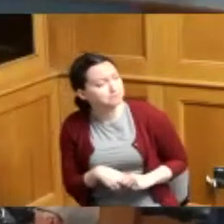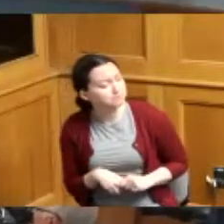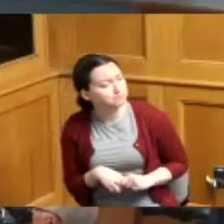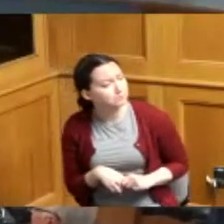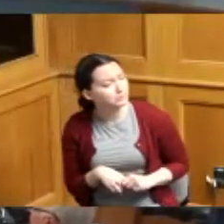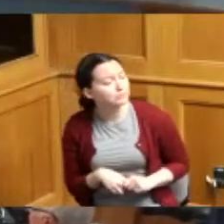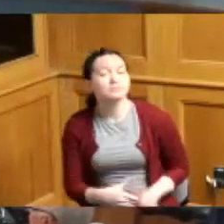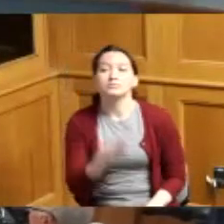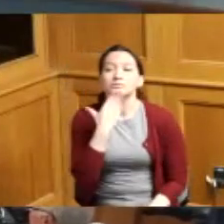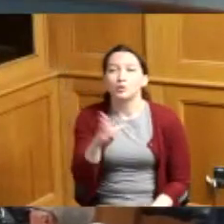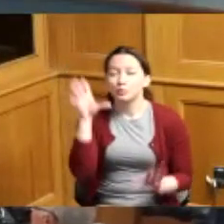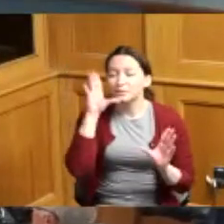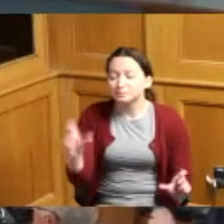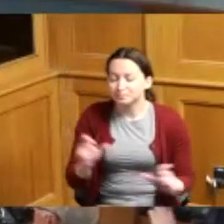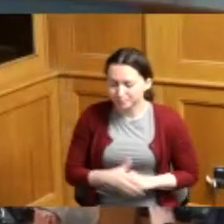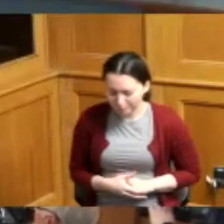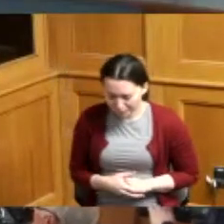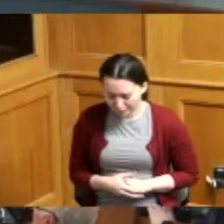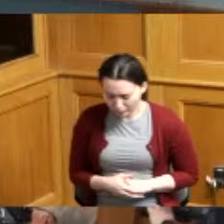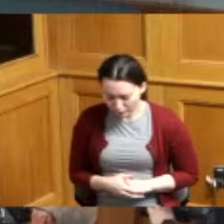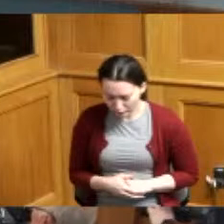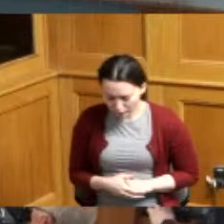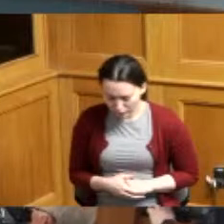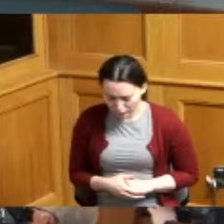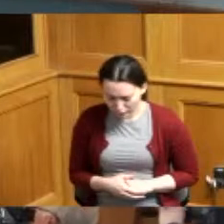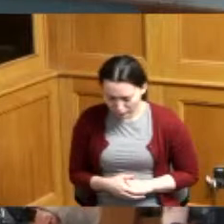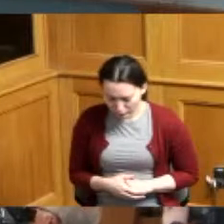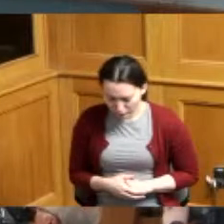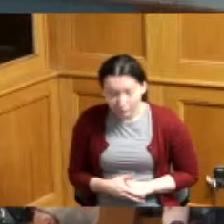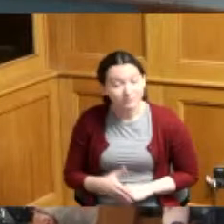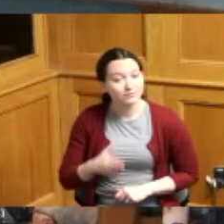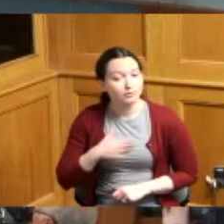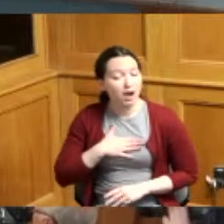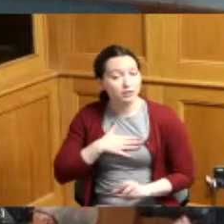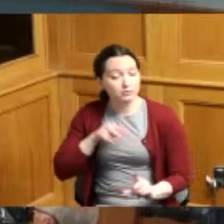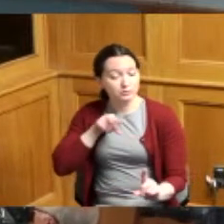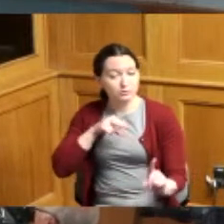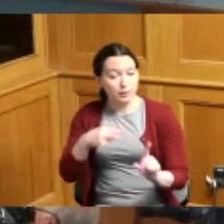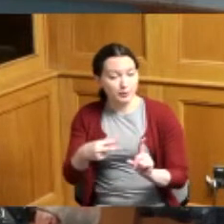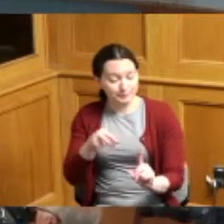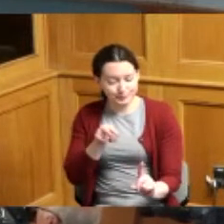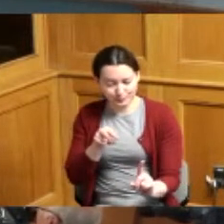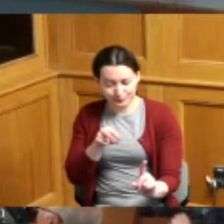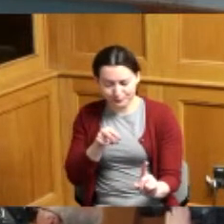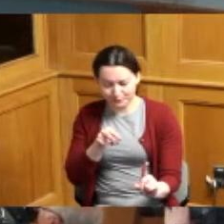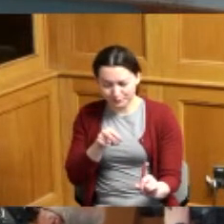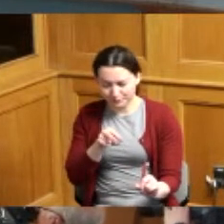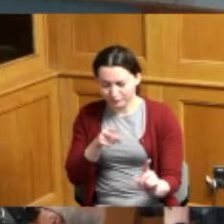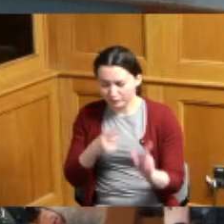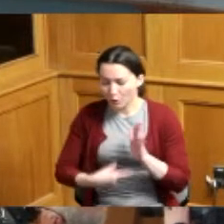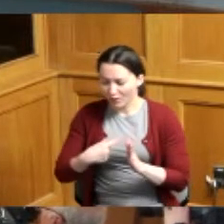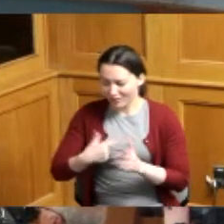thank you Madam President um so from my vantage points um this is a once-in-a-lifetime opportunity